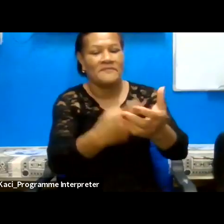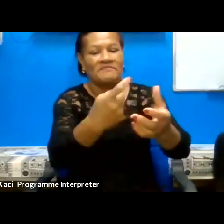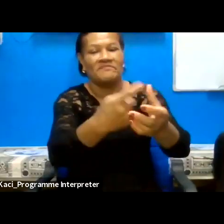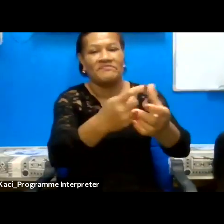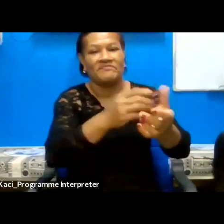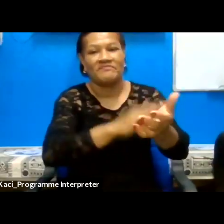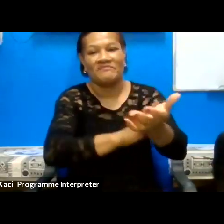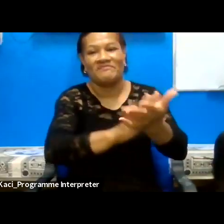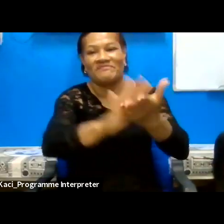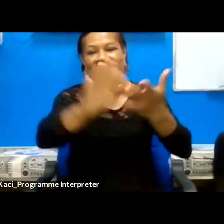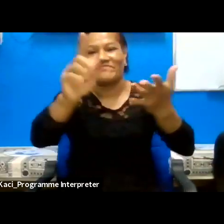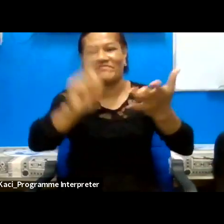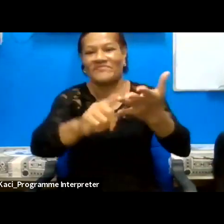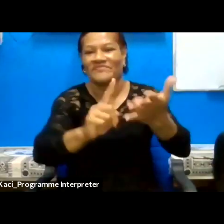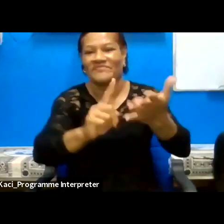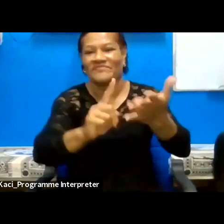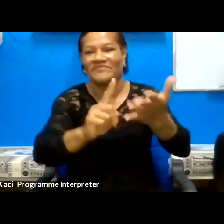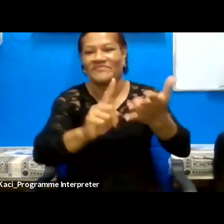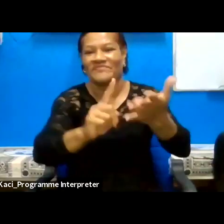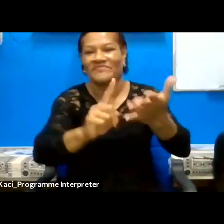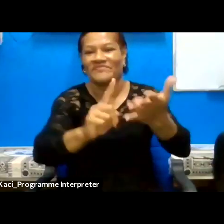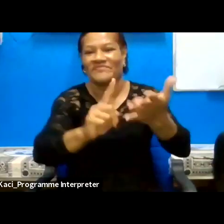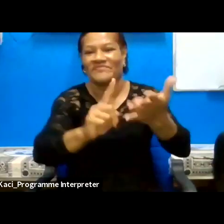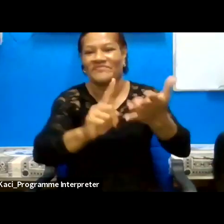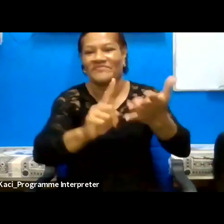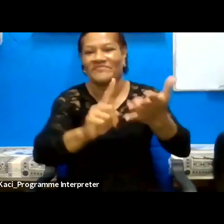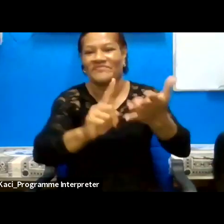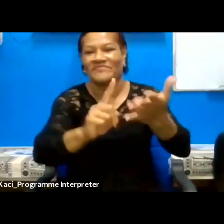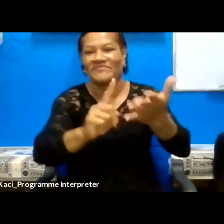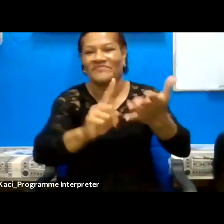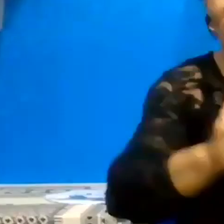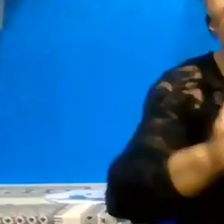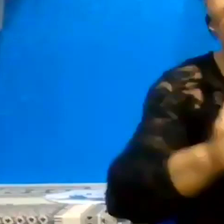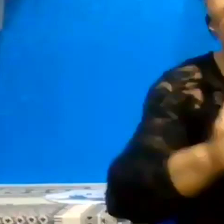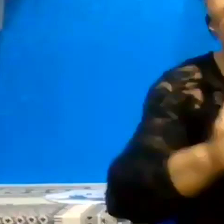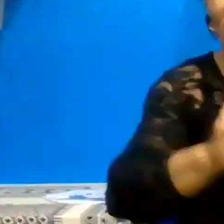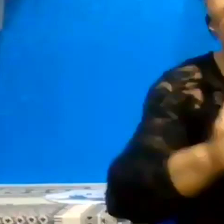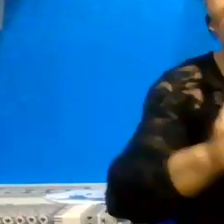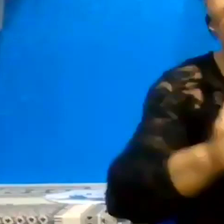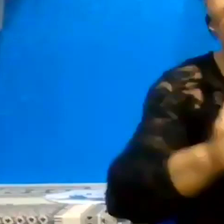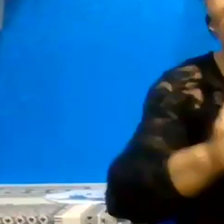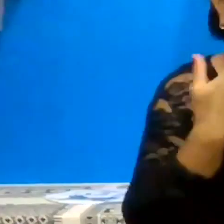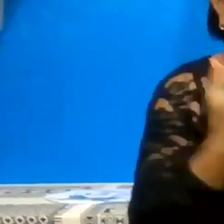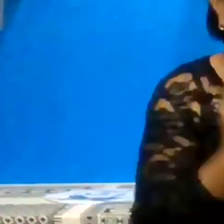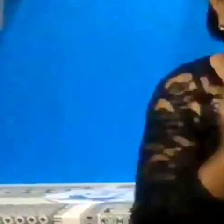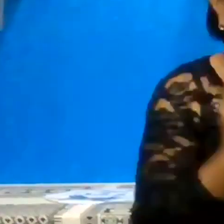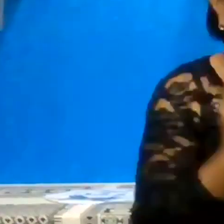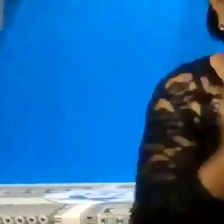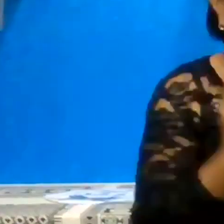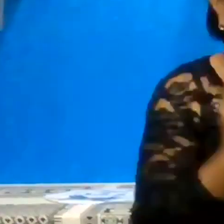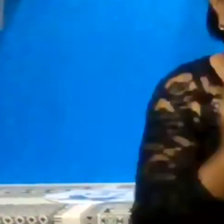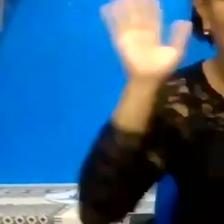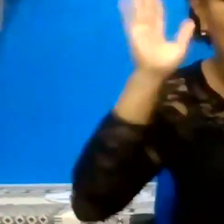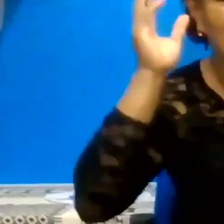If there's no other questions